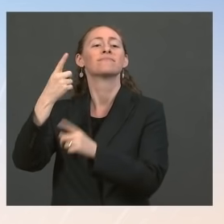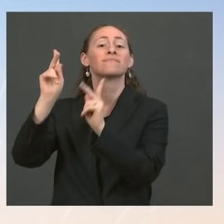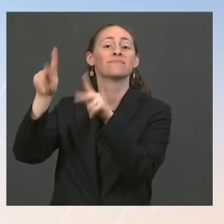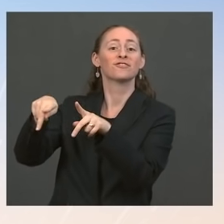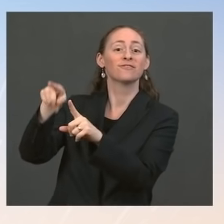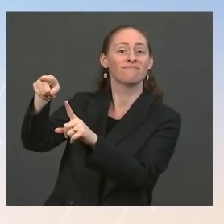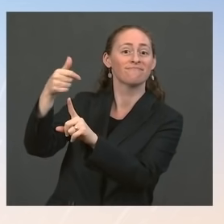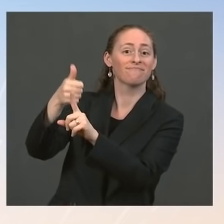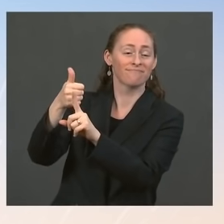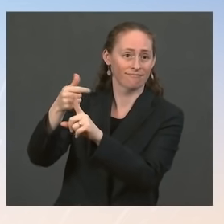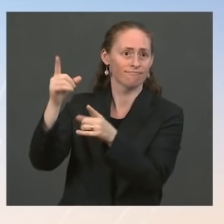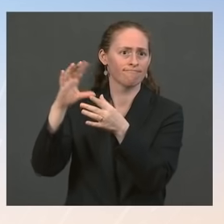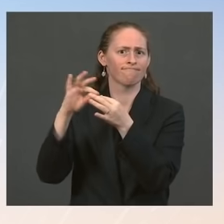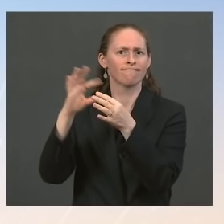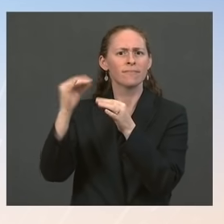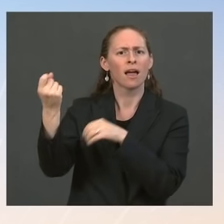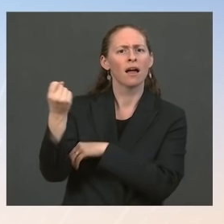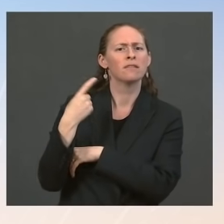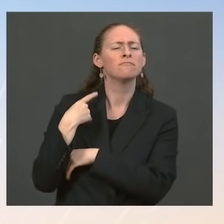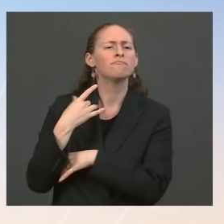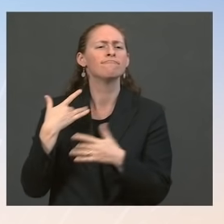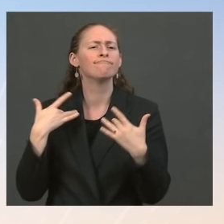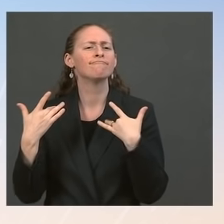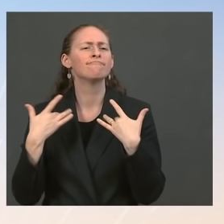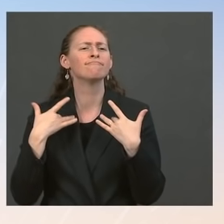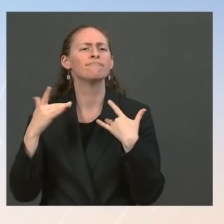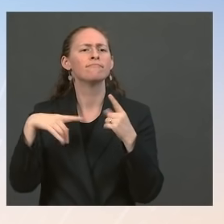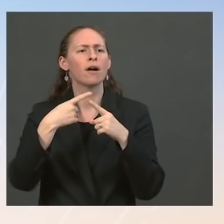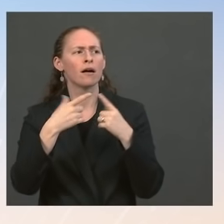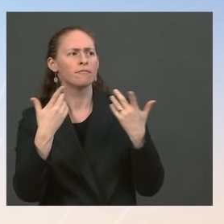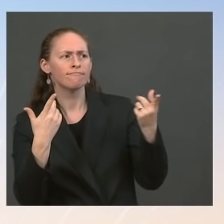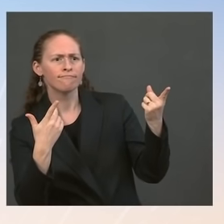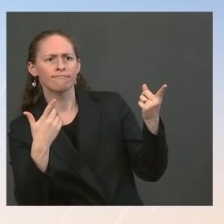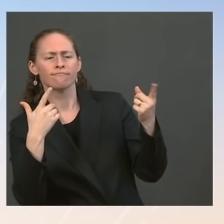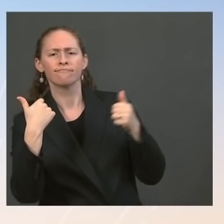They wanted you to keep about 2,500 troops." The President said, "No, they didn't.